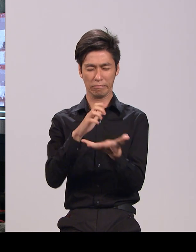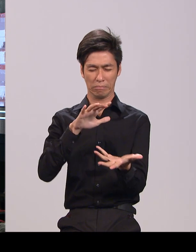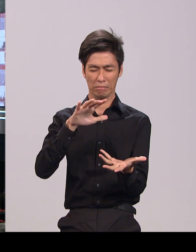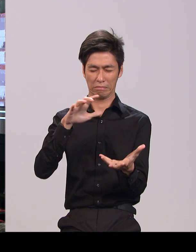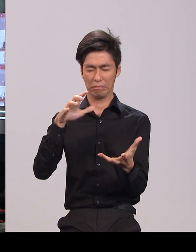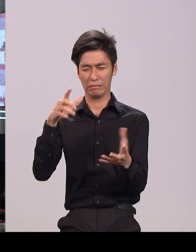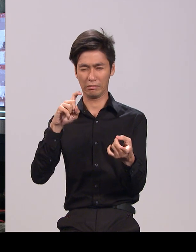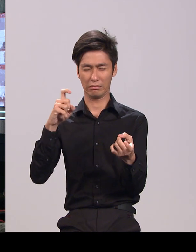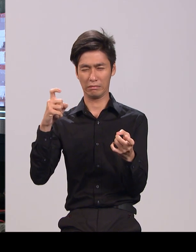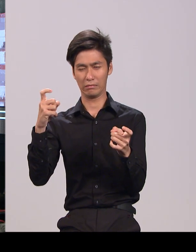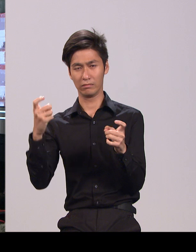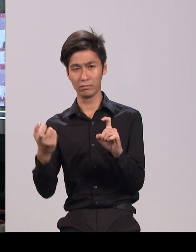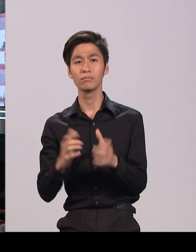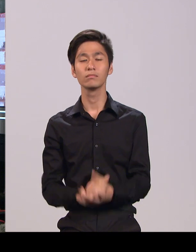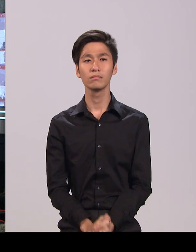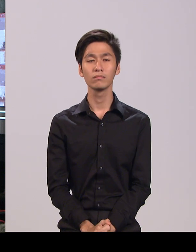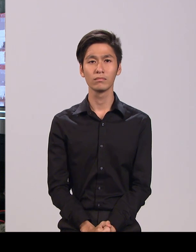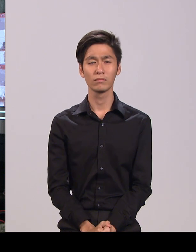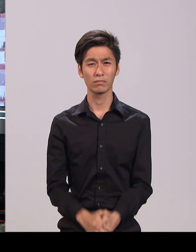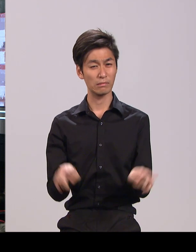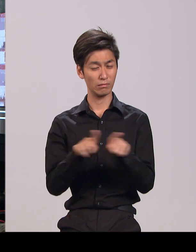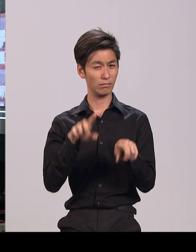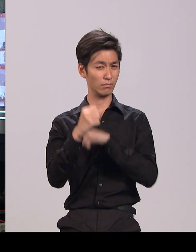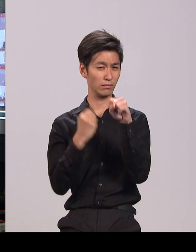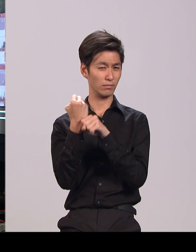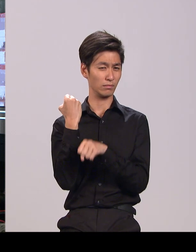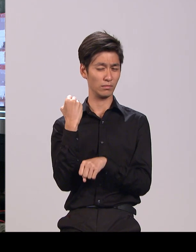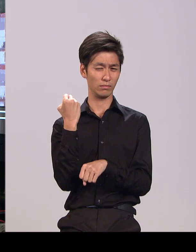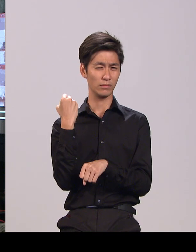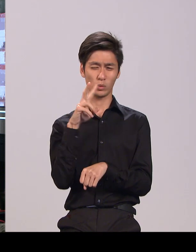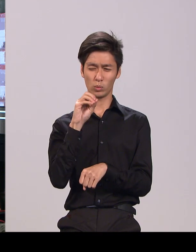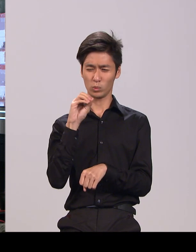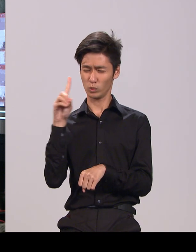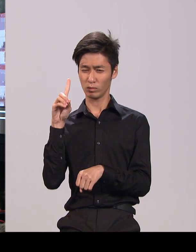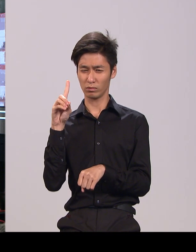Again like in 2001, we have had a strong election win.